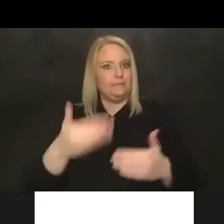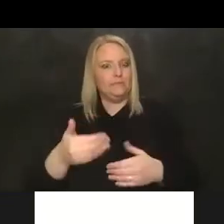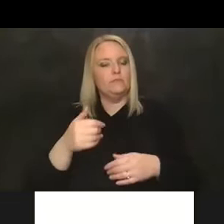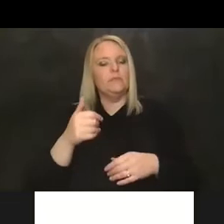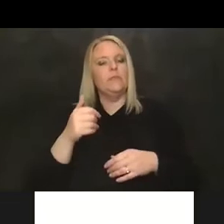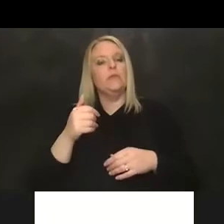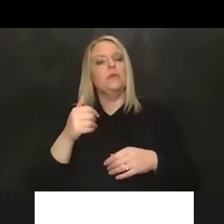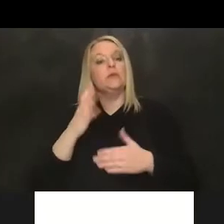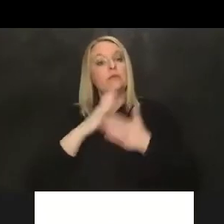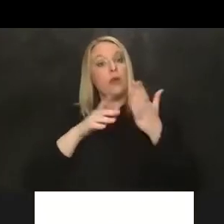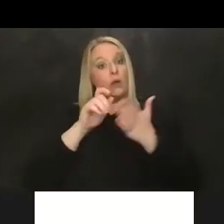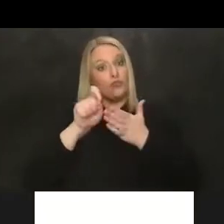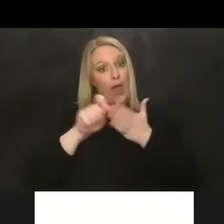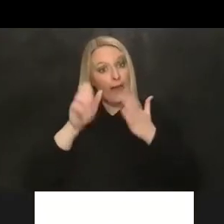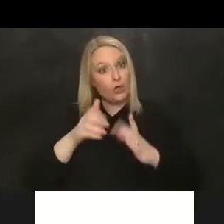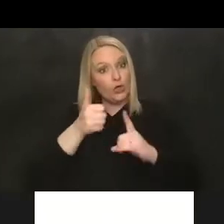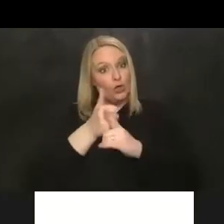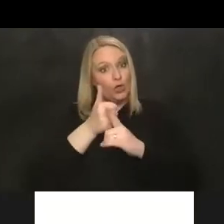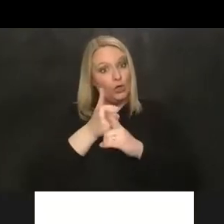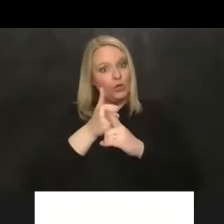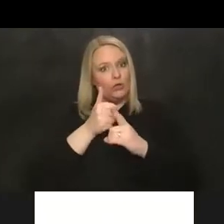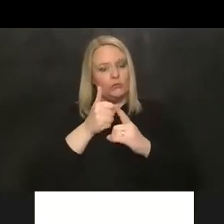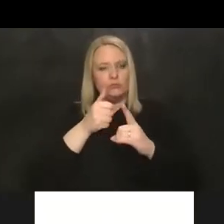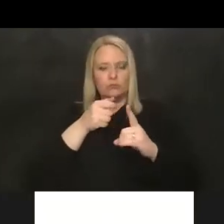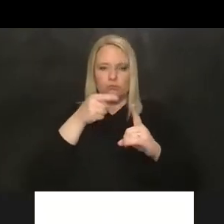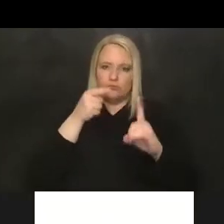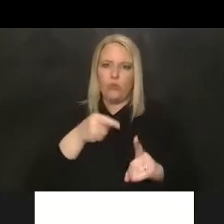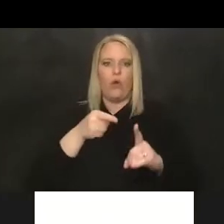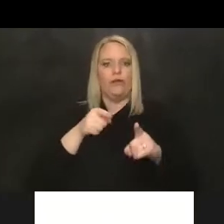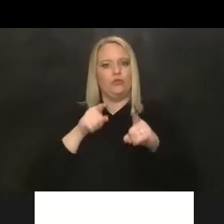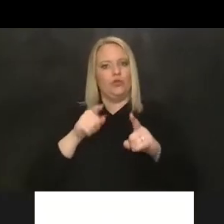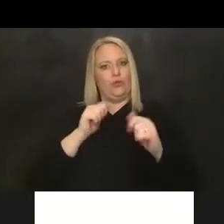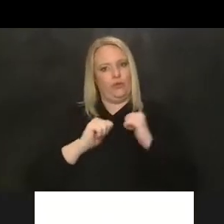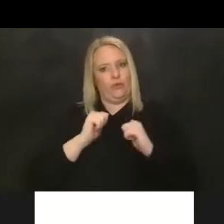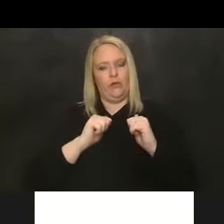some of the writers are addressing it head-on in a very sort of in-your-face activism sort of way,